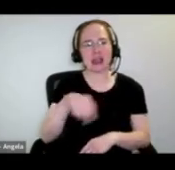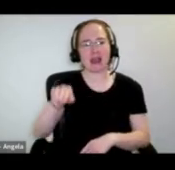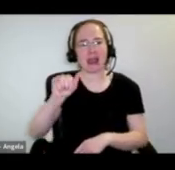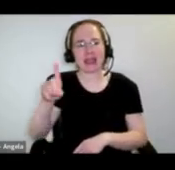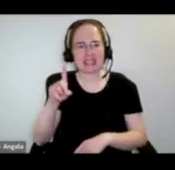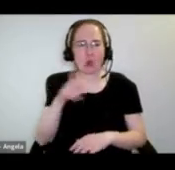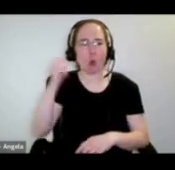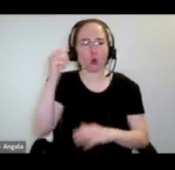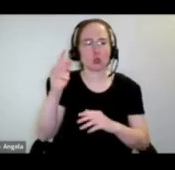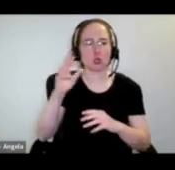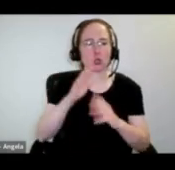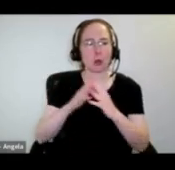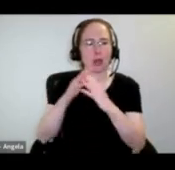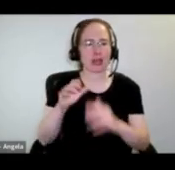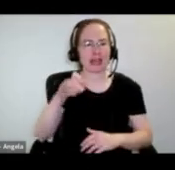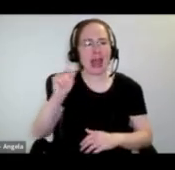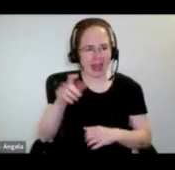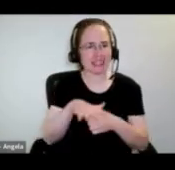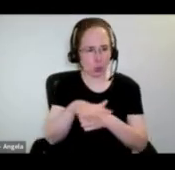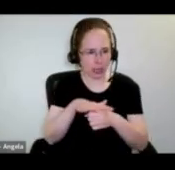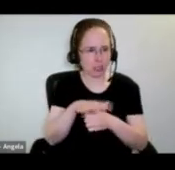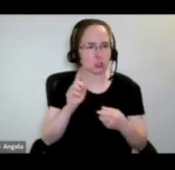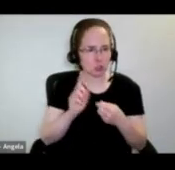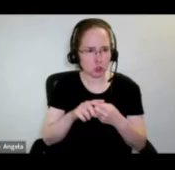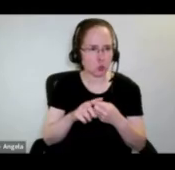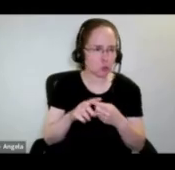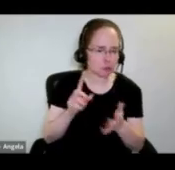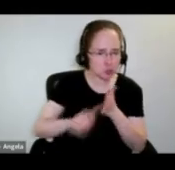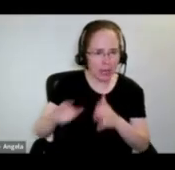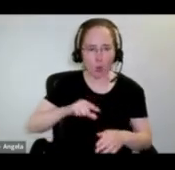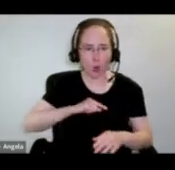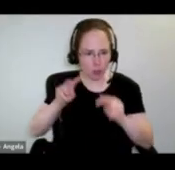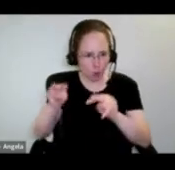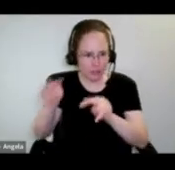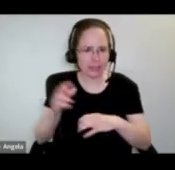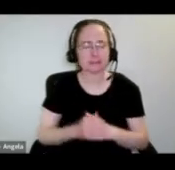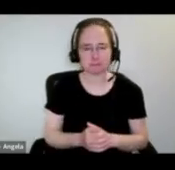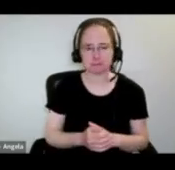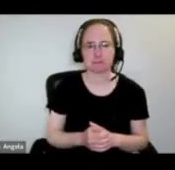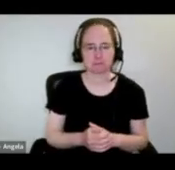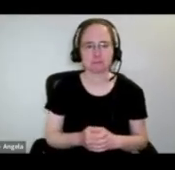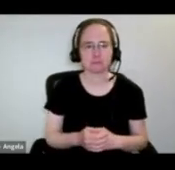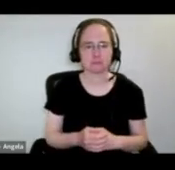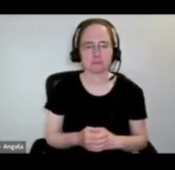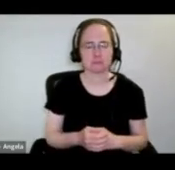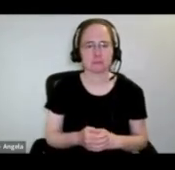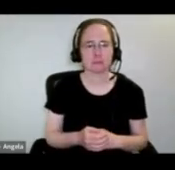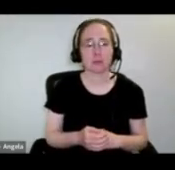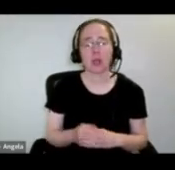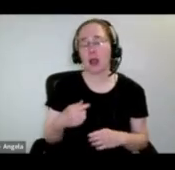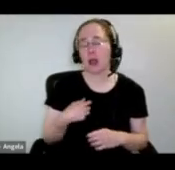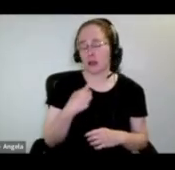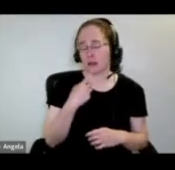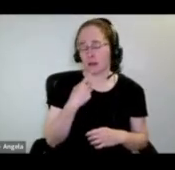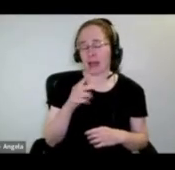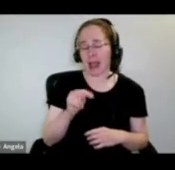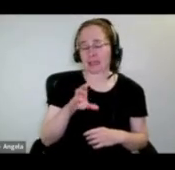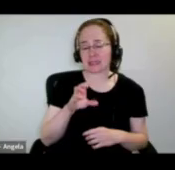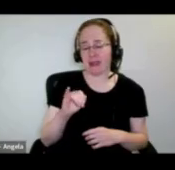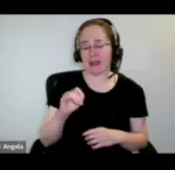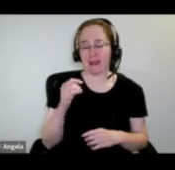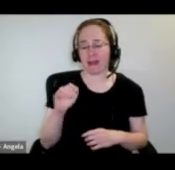Rosa Plasencia: States also use NCI-AD in Older American Act areas in order to look at their, quality oversight. You already got the other slide, thank you.